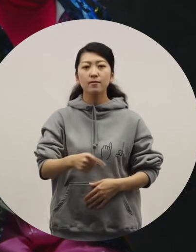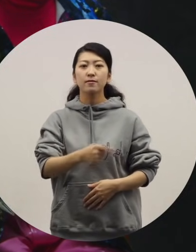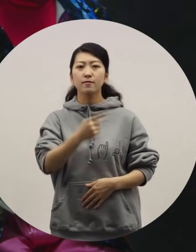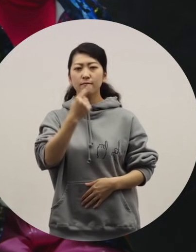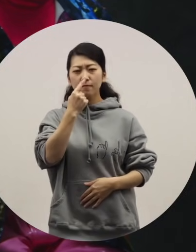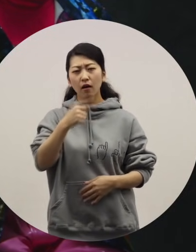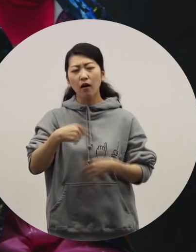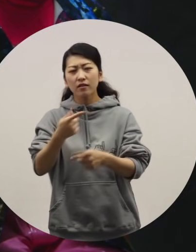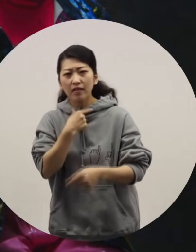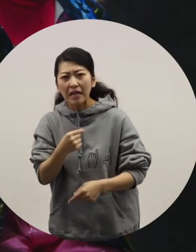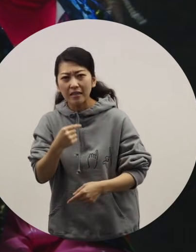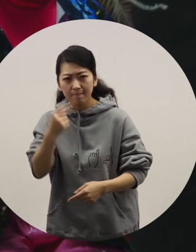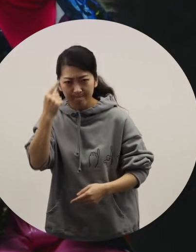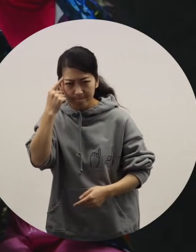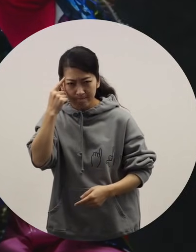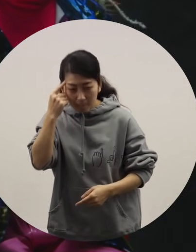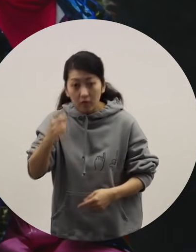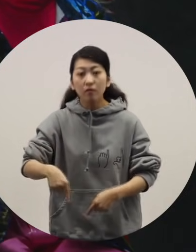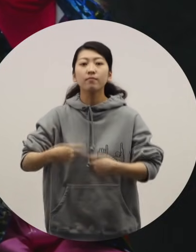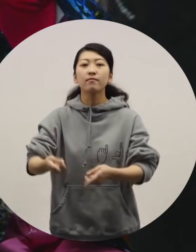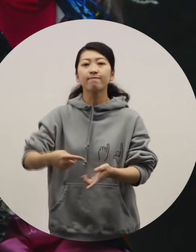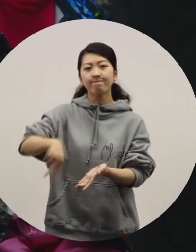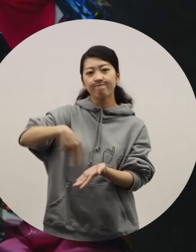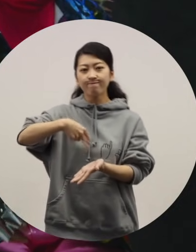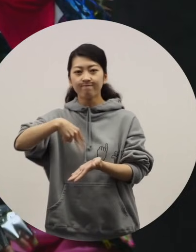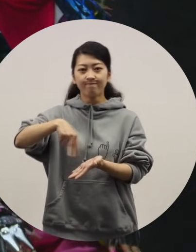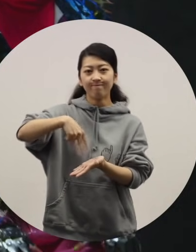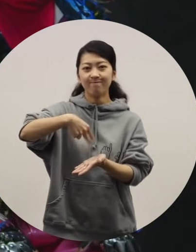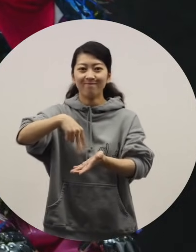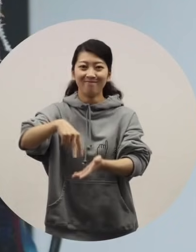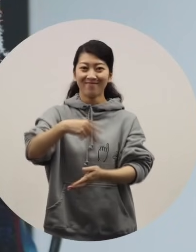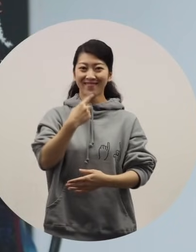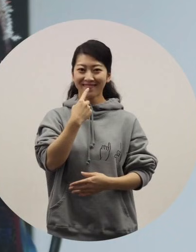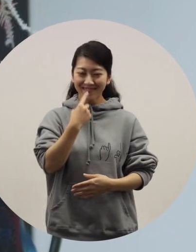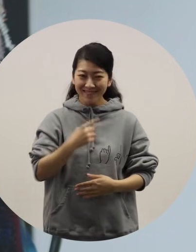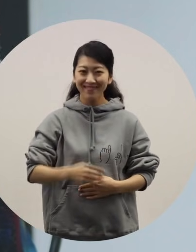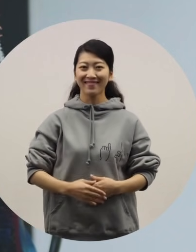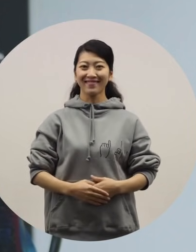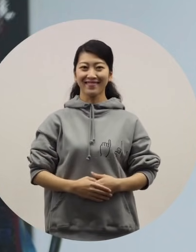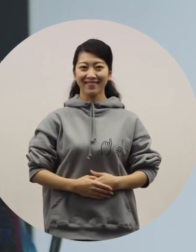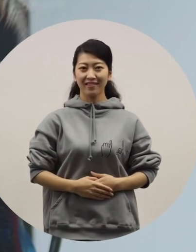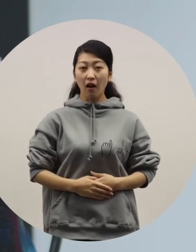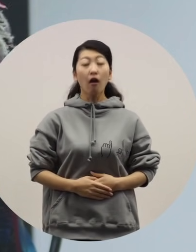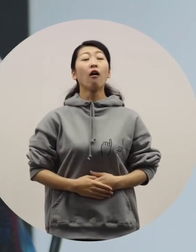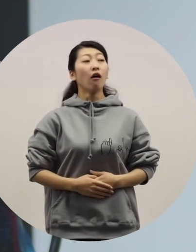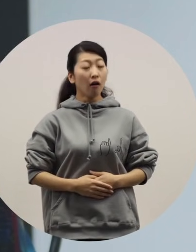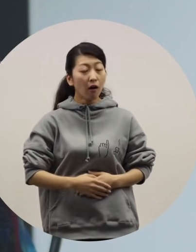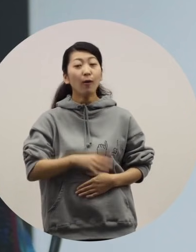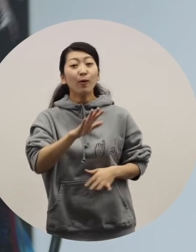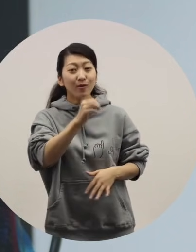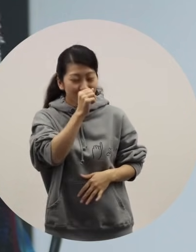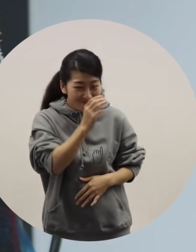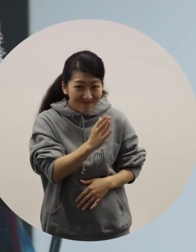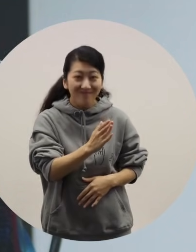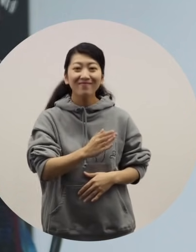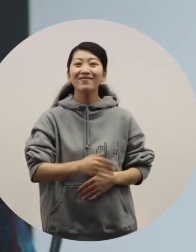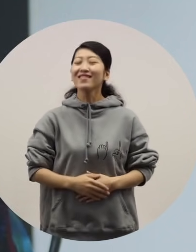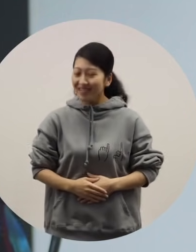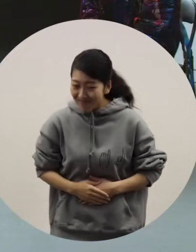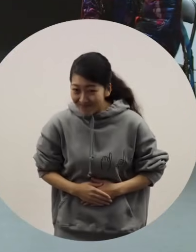I decided to join the club. That's how I discovered street dance. [Ochiai] I understood. I'd like to talk you more today. Yes.